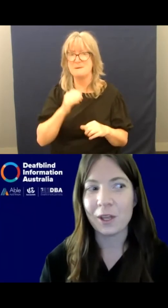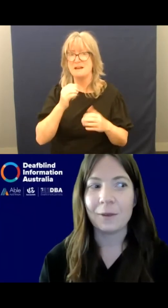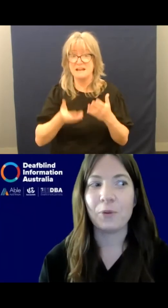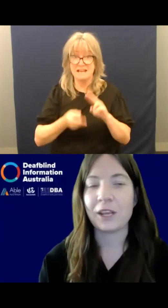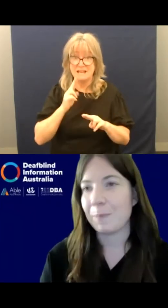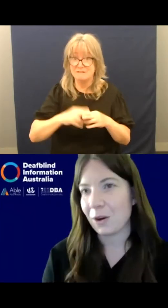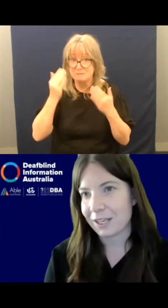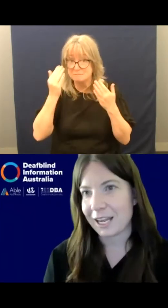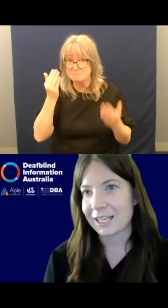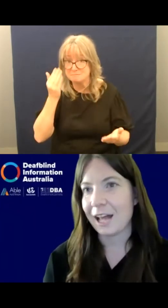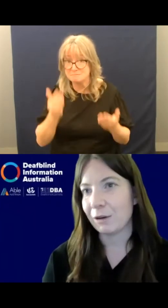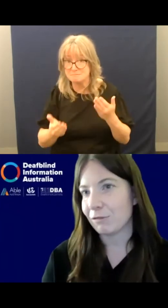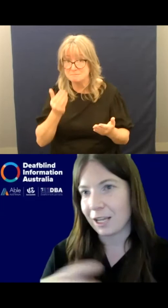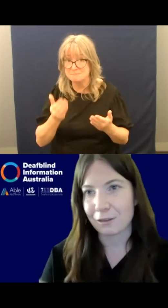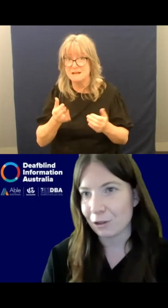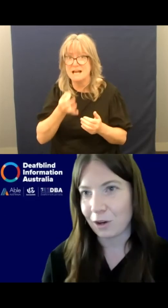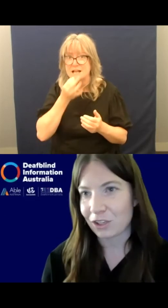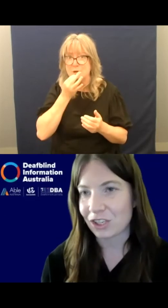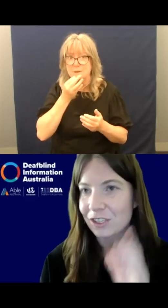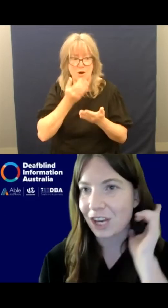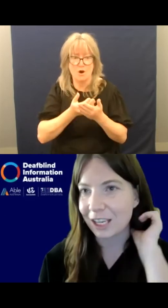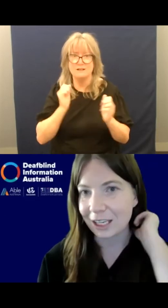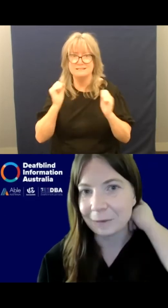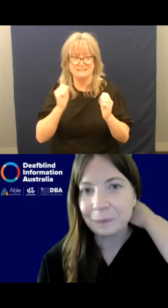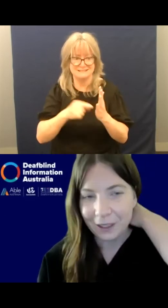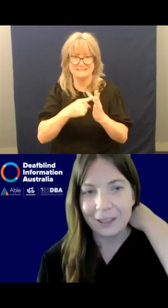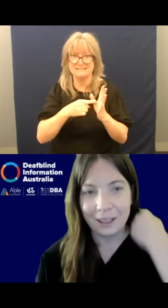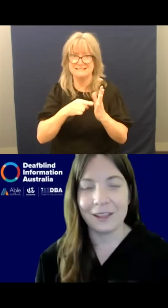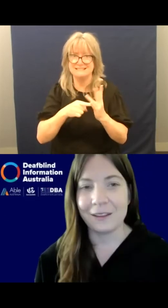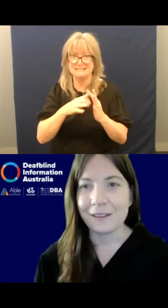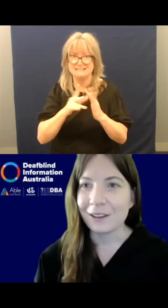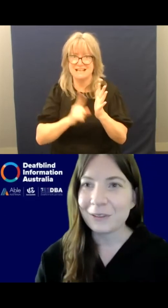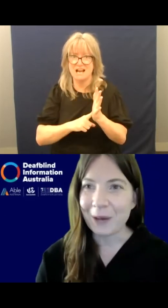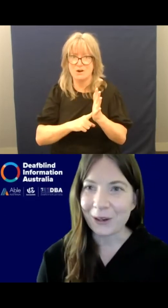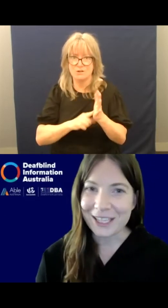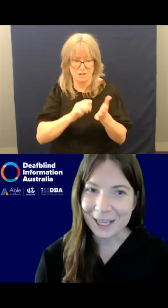putting a bit on a tea towel and running it through the wash and just checking, is my hot tip.